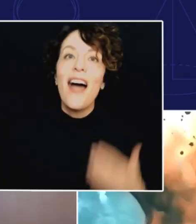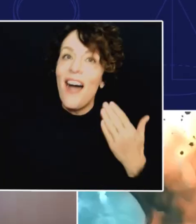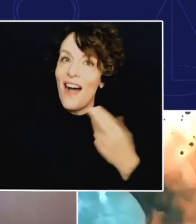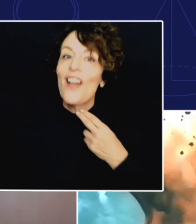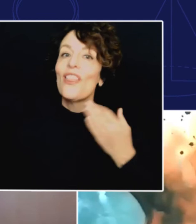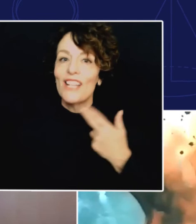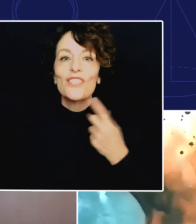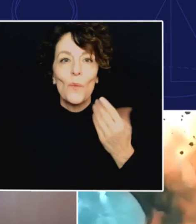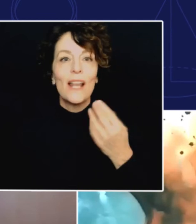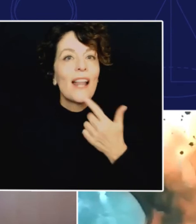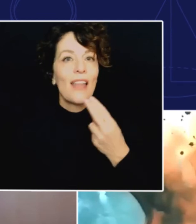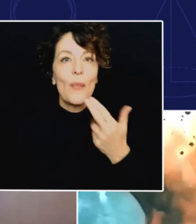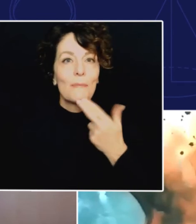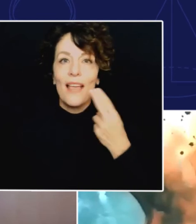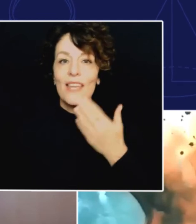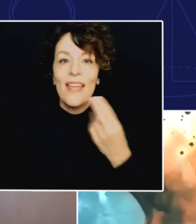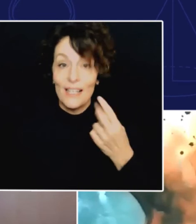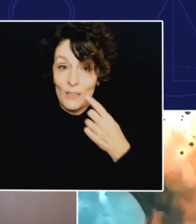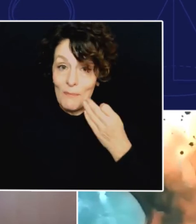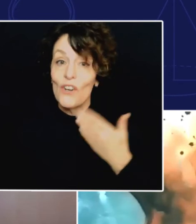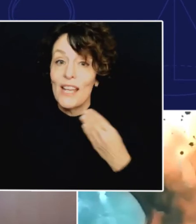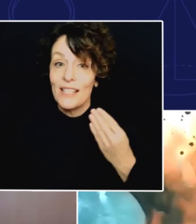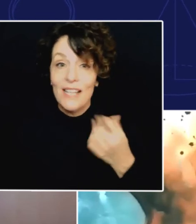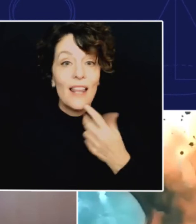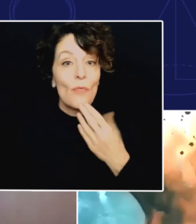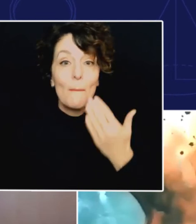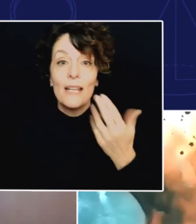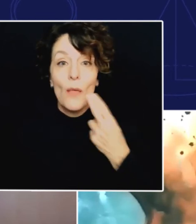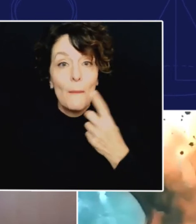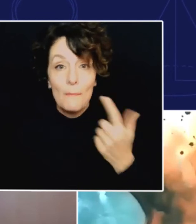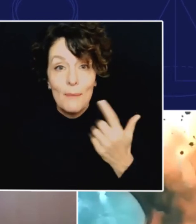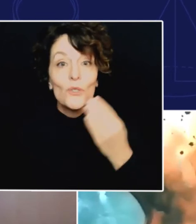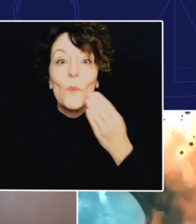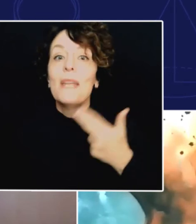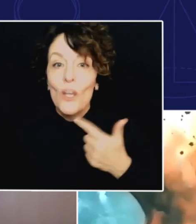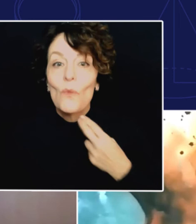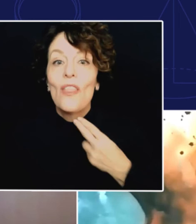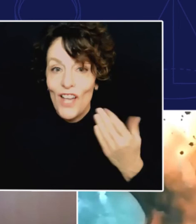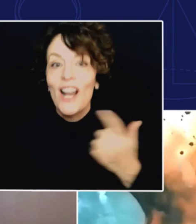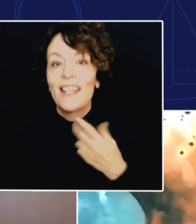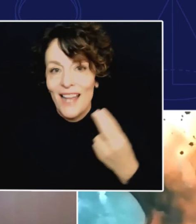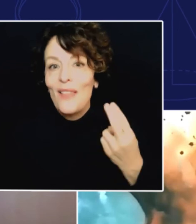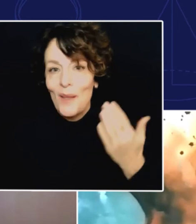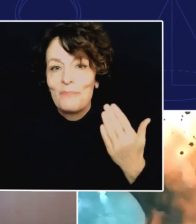[DR. HORTON:] Oh, that's a good one. So let them get the experience and let them meet other people to begin with that are like them. [HENRY:] Yeah.